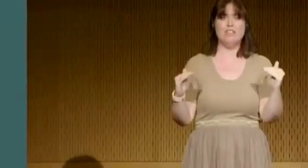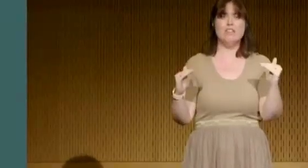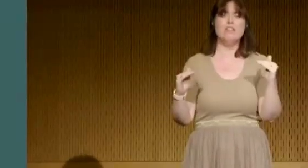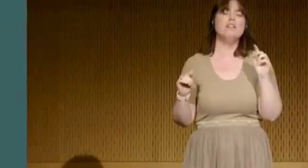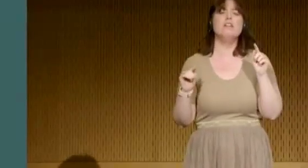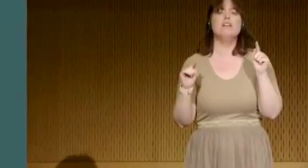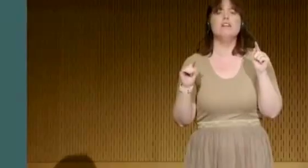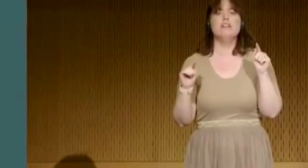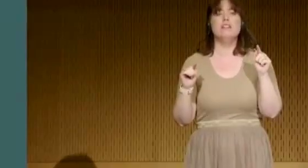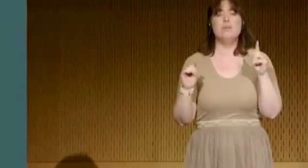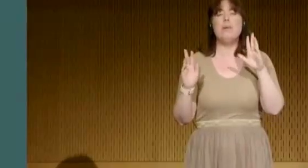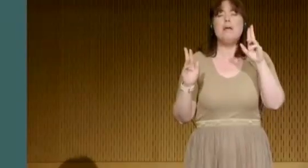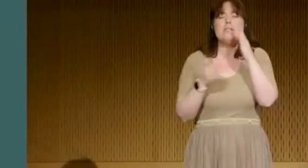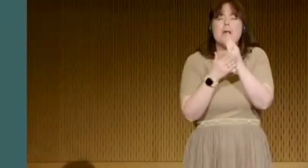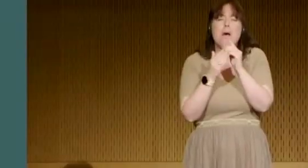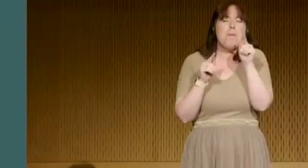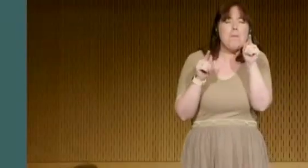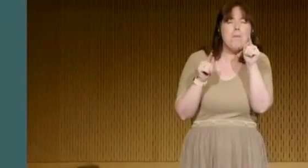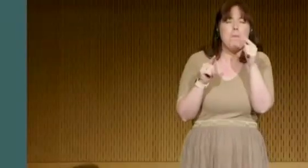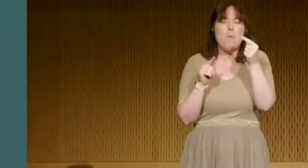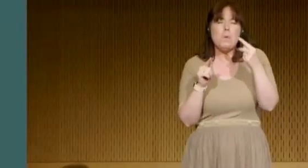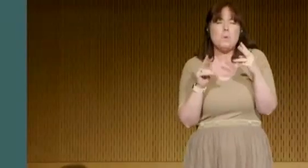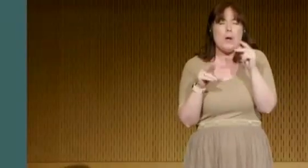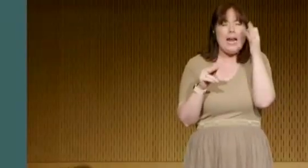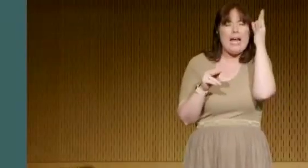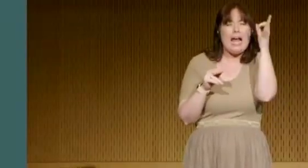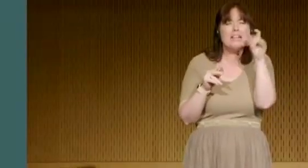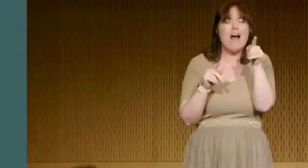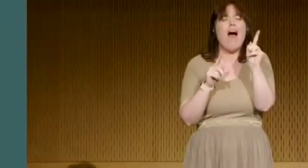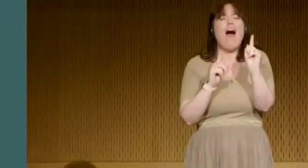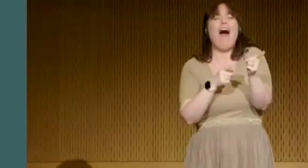we could probably guess one or two of those. You know you could say okay there's probably one or